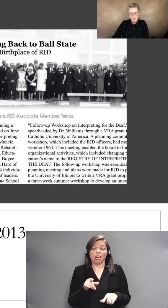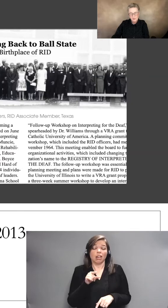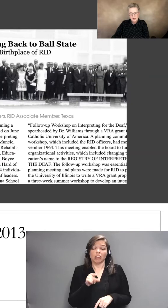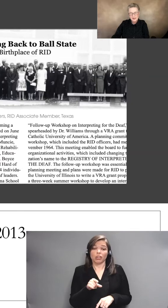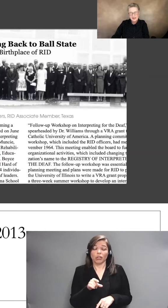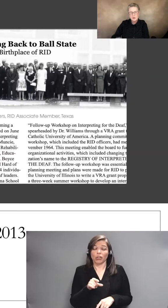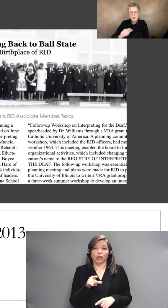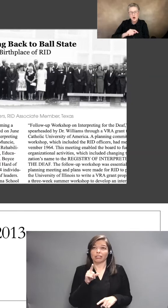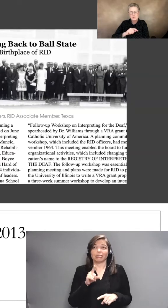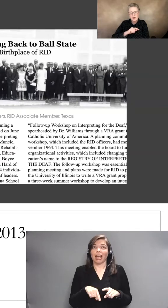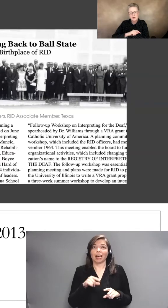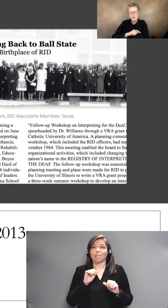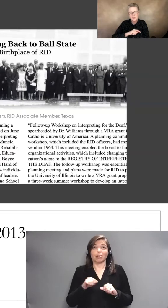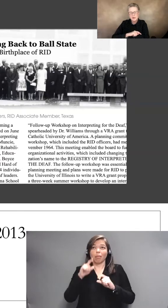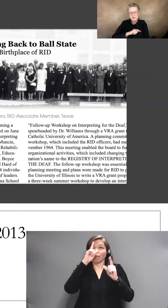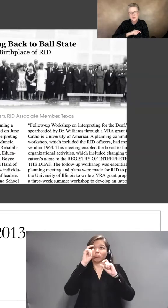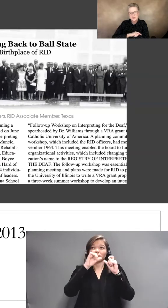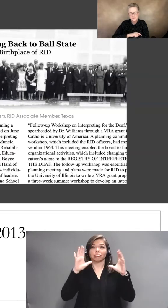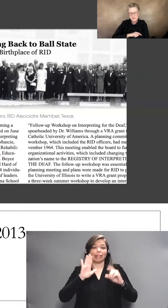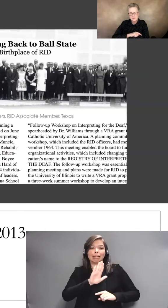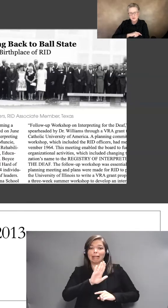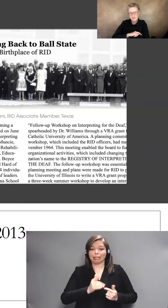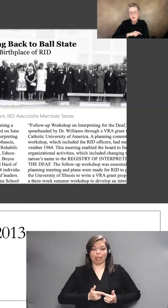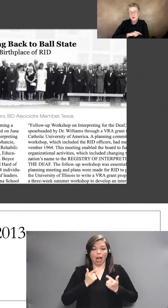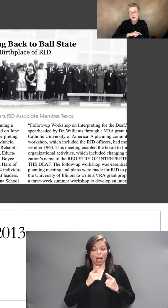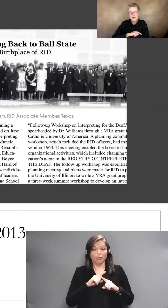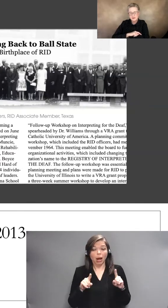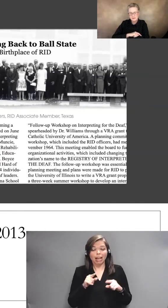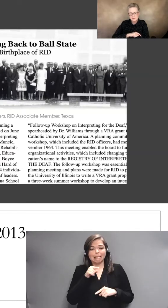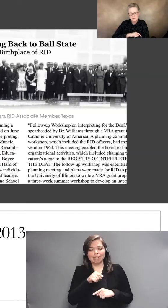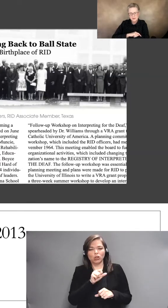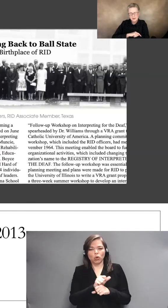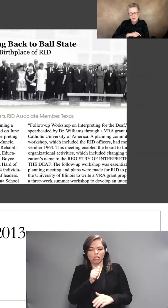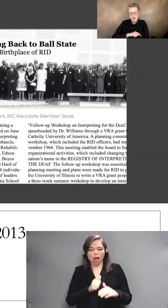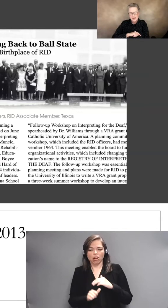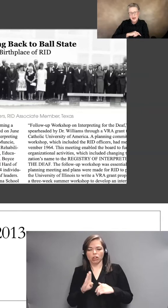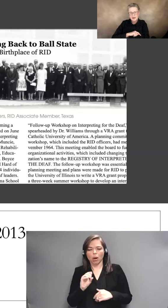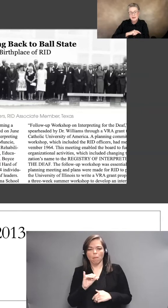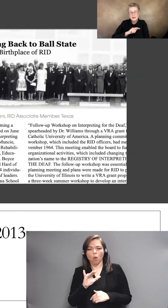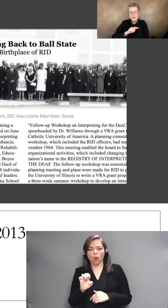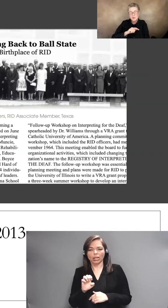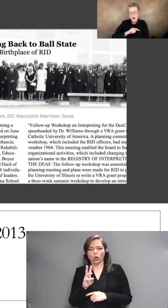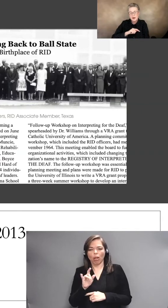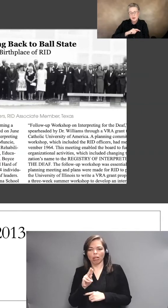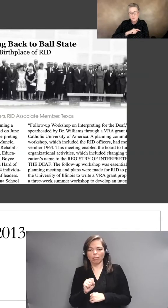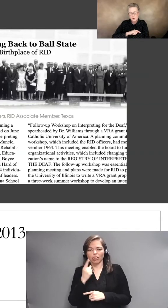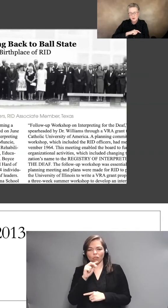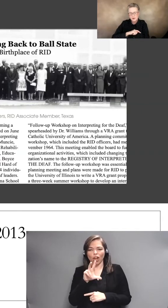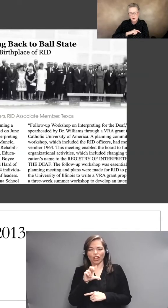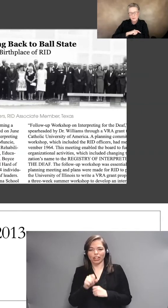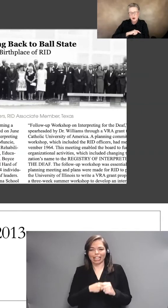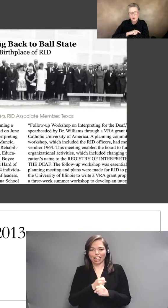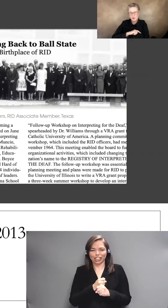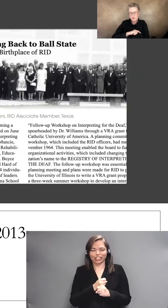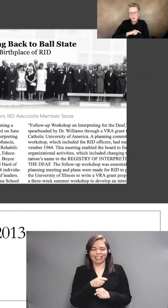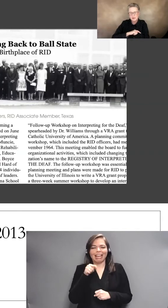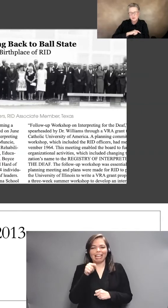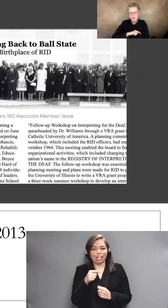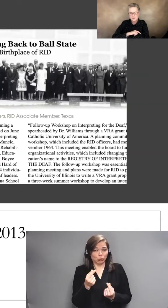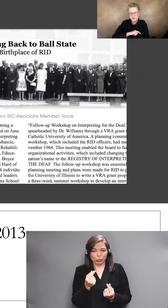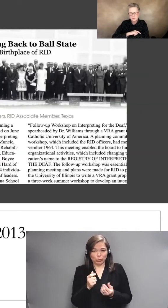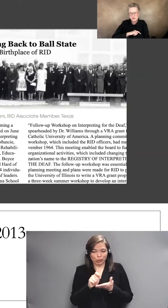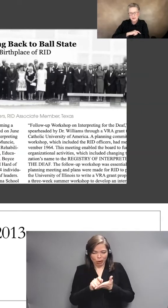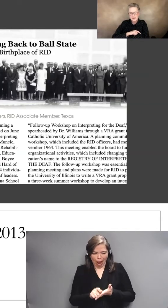but he worked under Boyce Williams for 30 years and he is writing a book about Boyce Williams and